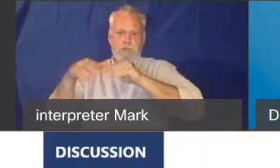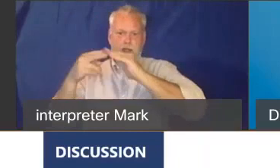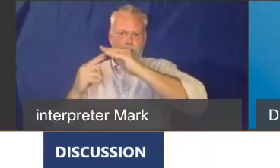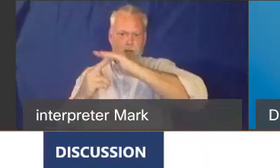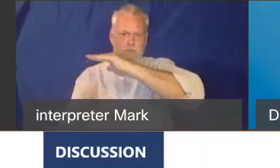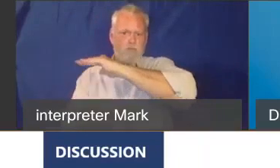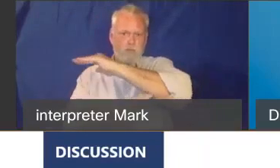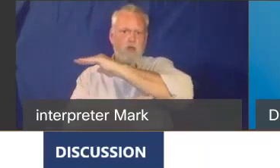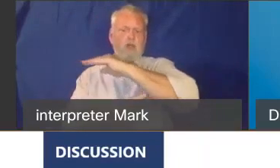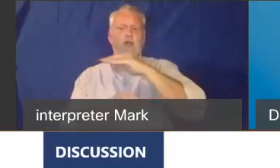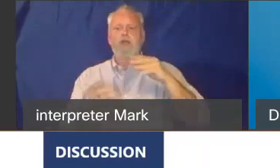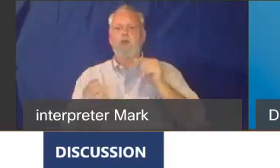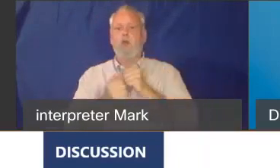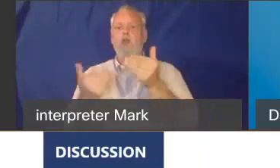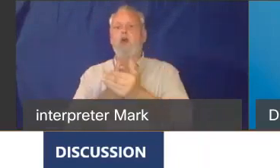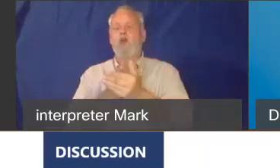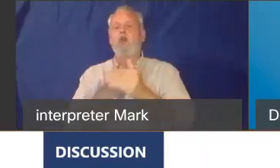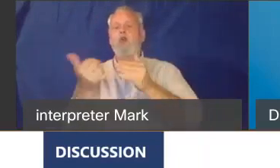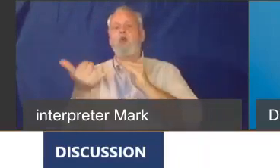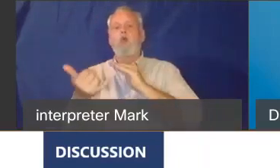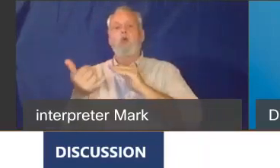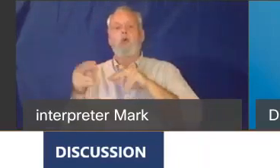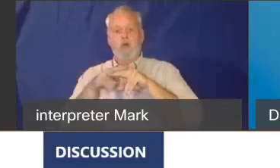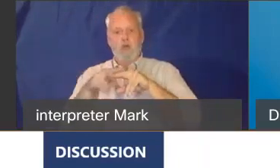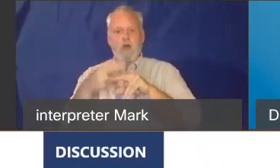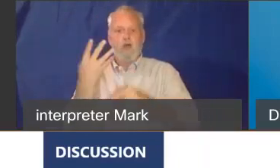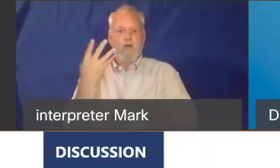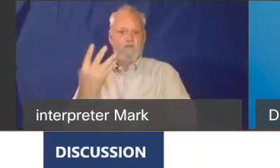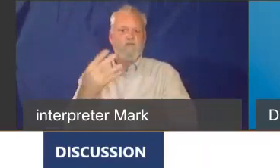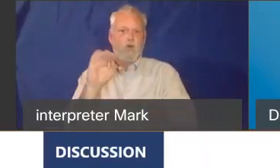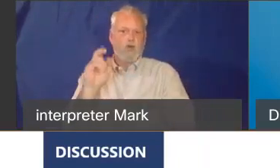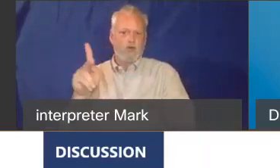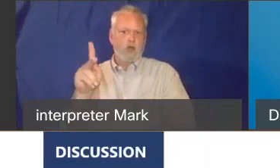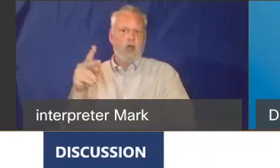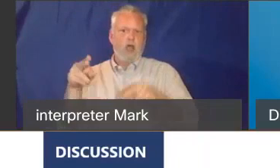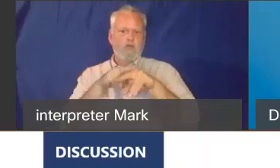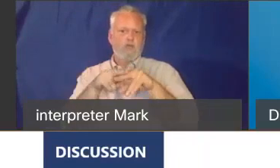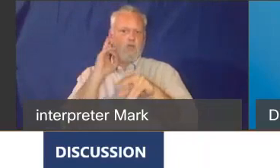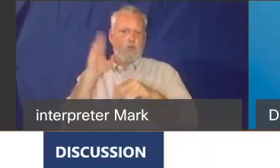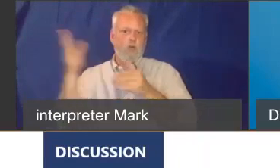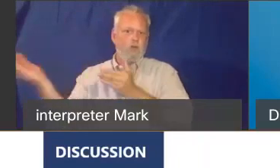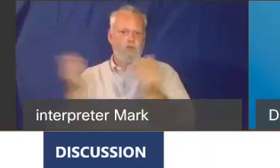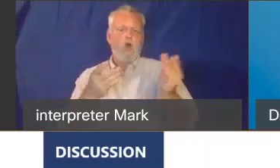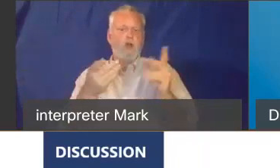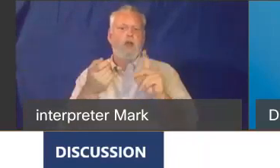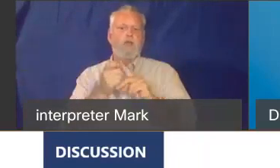A railway bridge for track 4 track railway bridge that's going to be brought into the city from from Arlington.